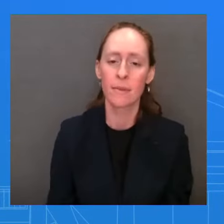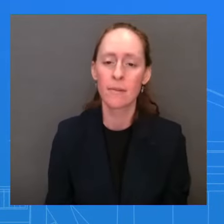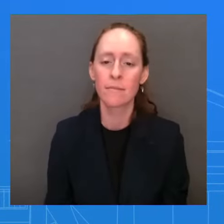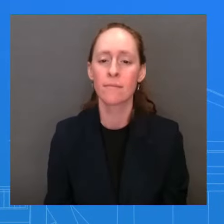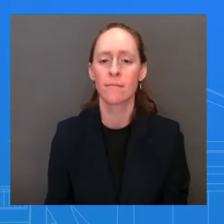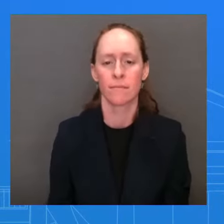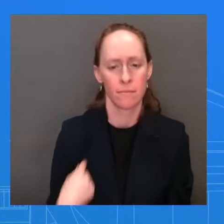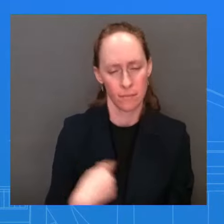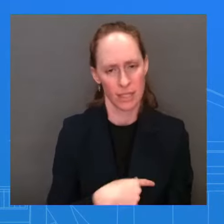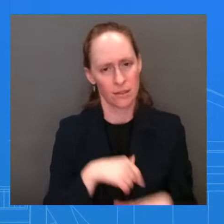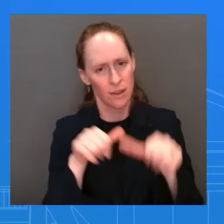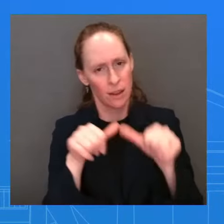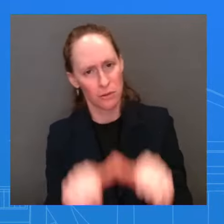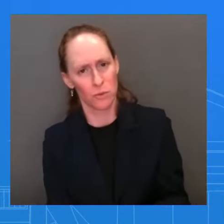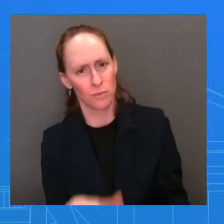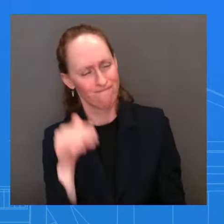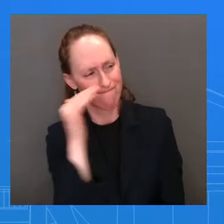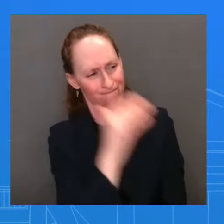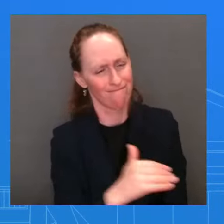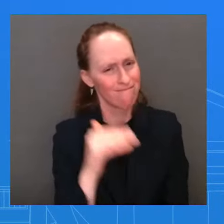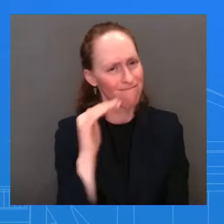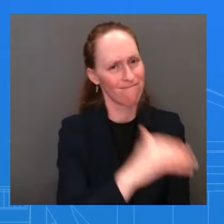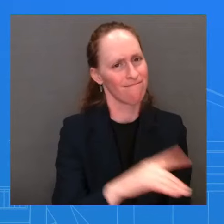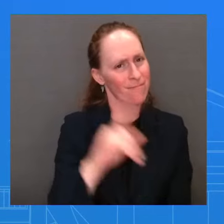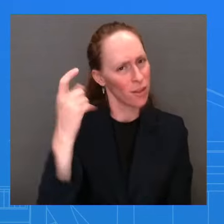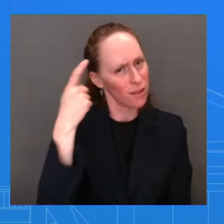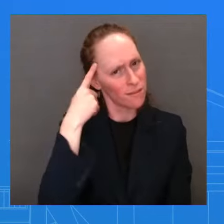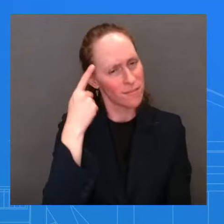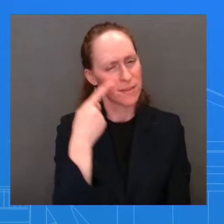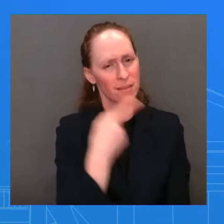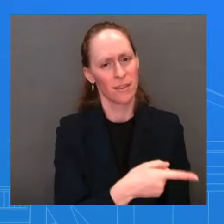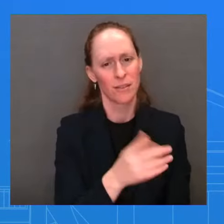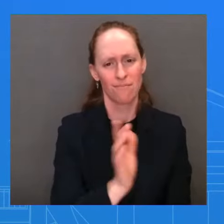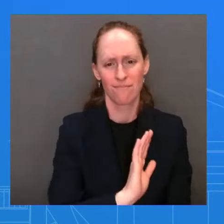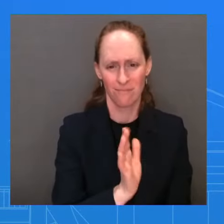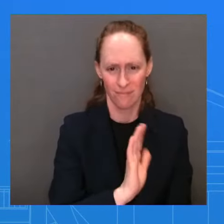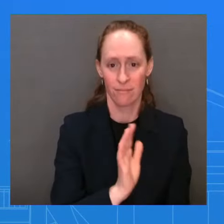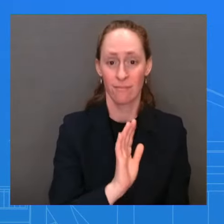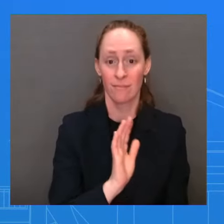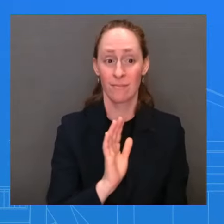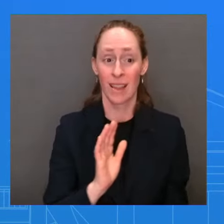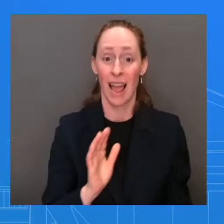if we have concerns, yes, we do have grave concerns. Go ahead, Marek. The Press: Thank you very much. I have two questions.